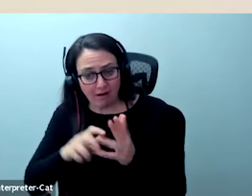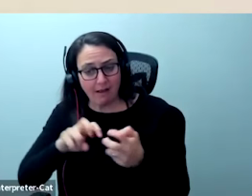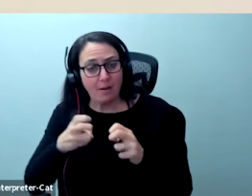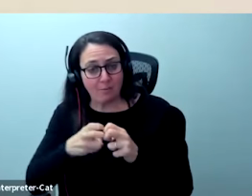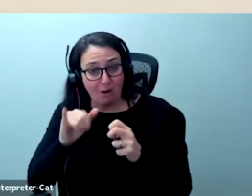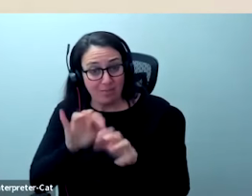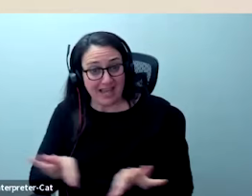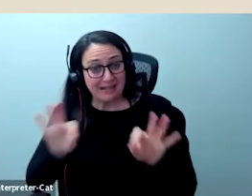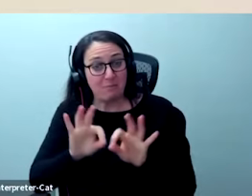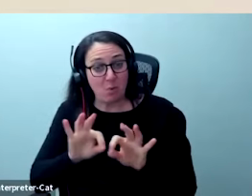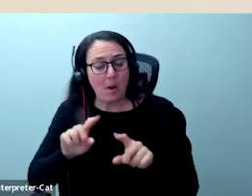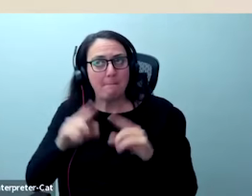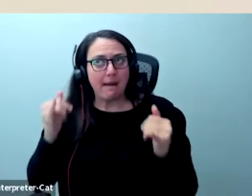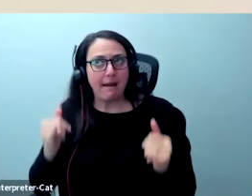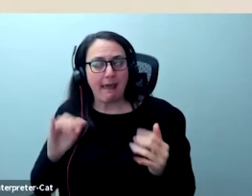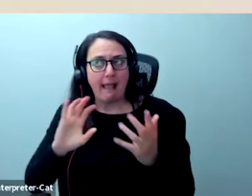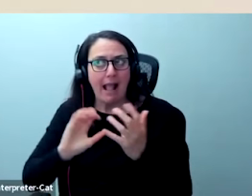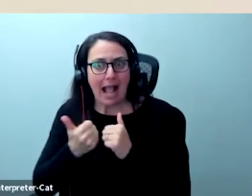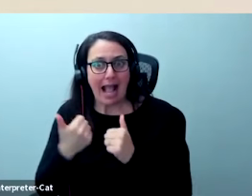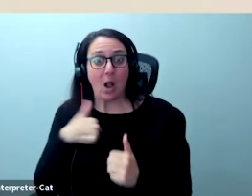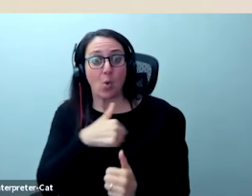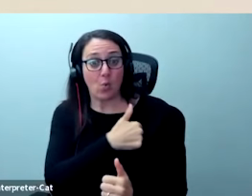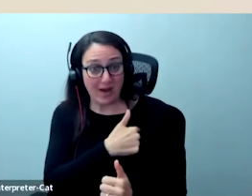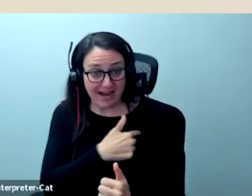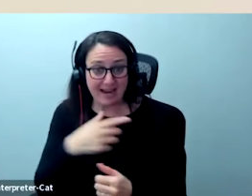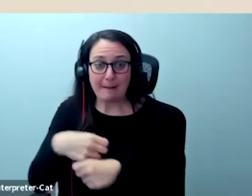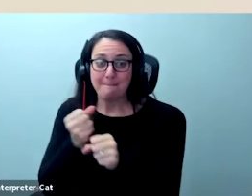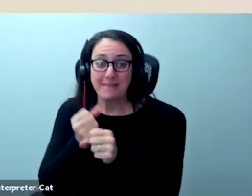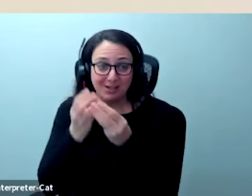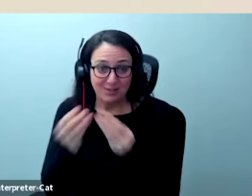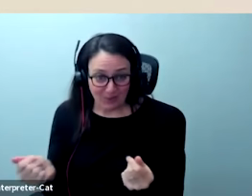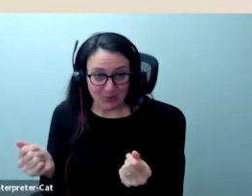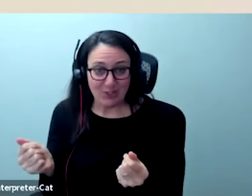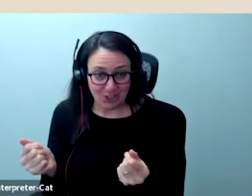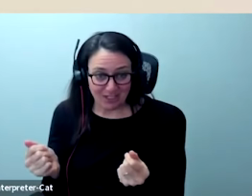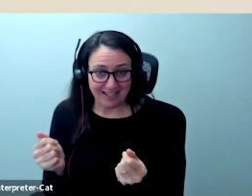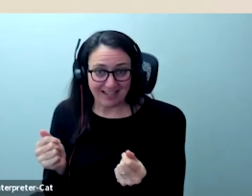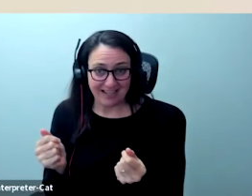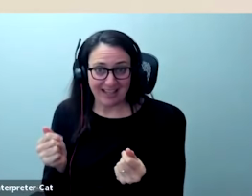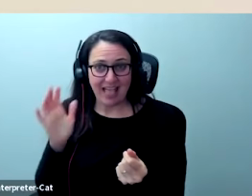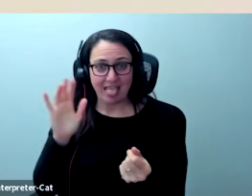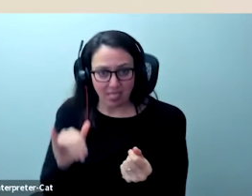now it's about thinking about how might we create a solution that will ultimately lower the cost